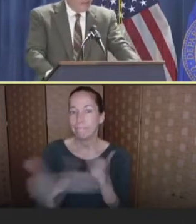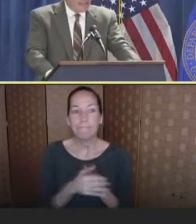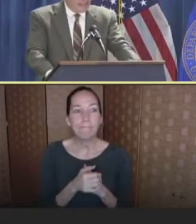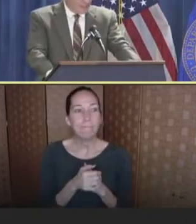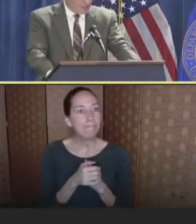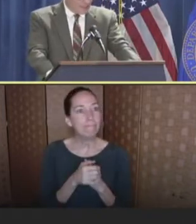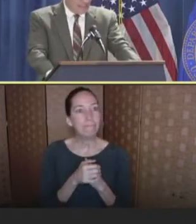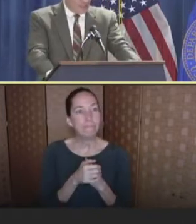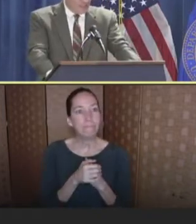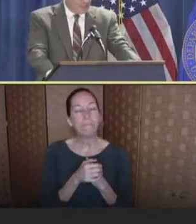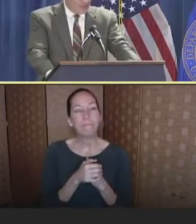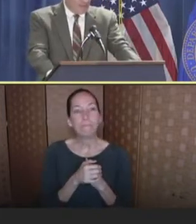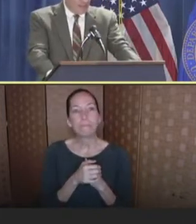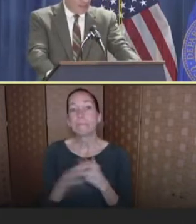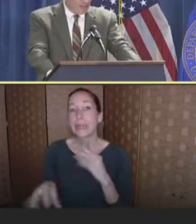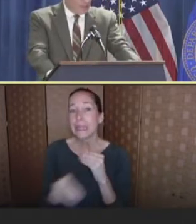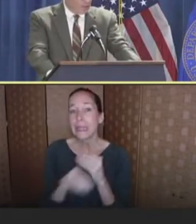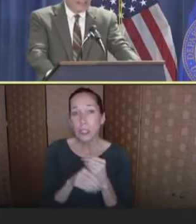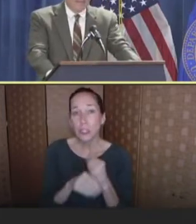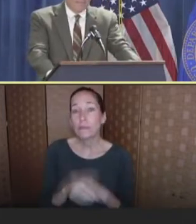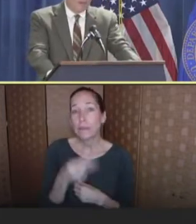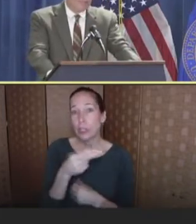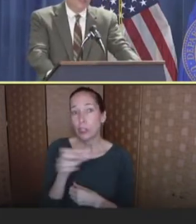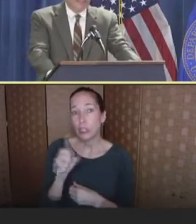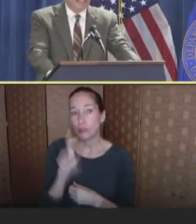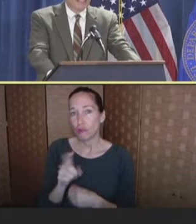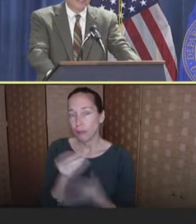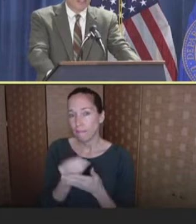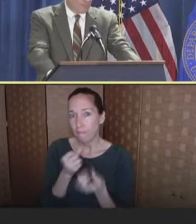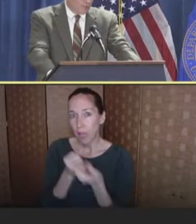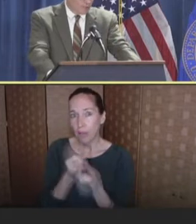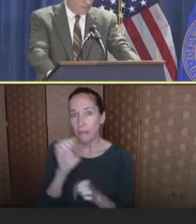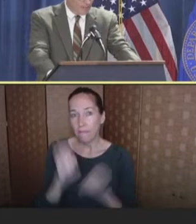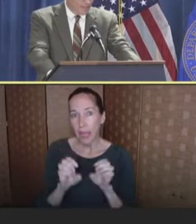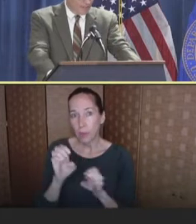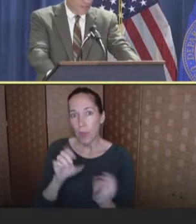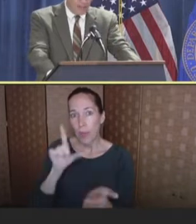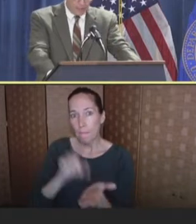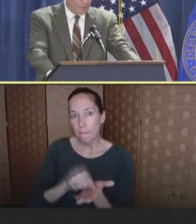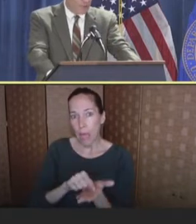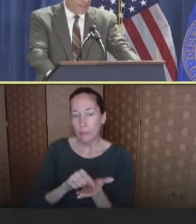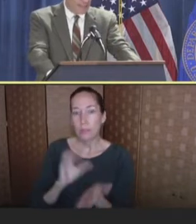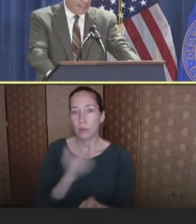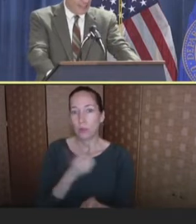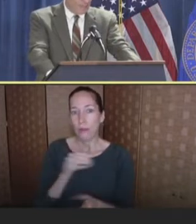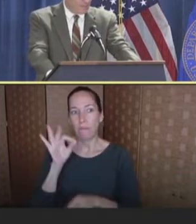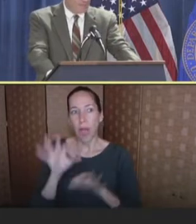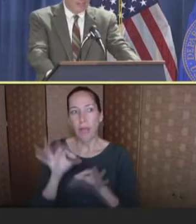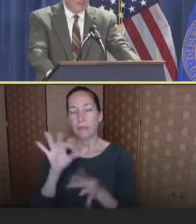In addition, HHS should fund, evaluate, and publish findings on community engagement,